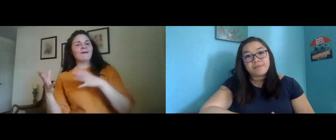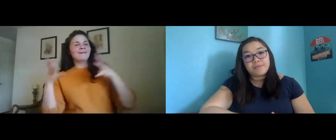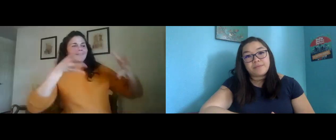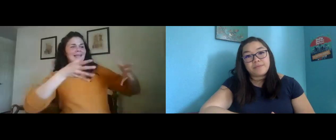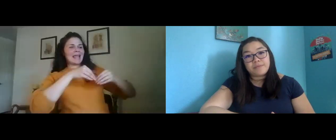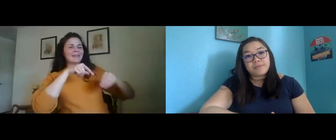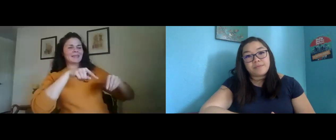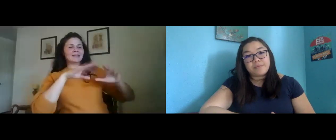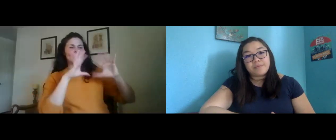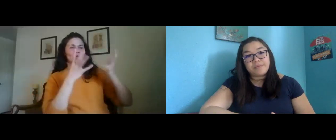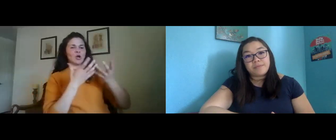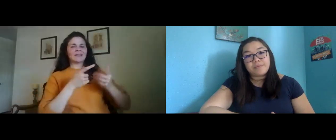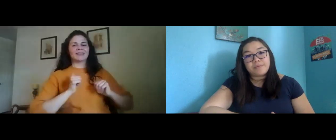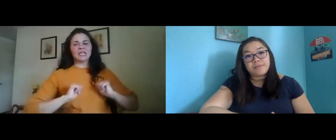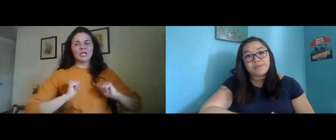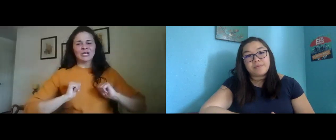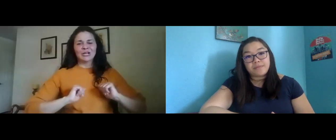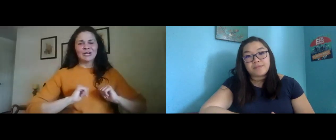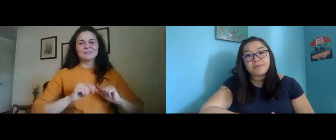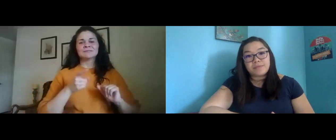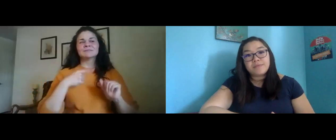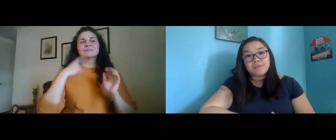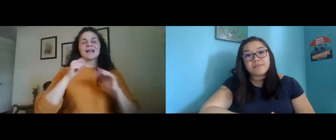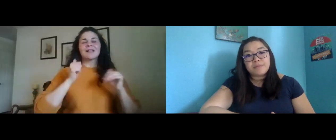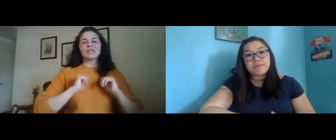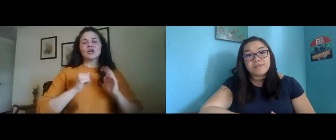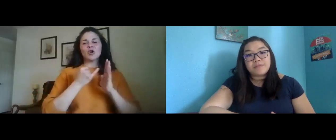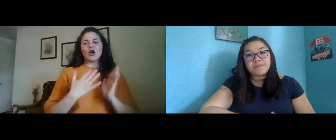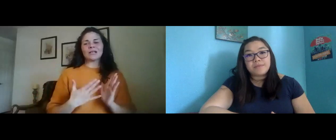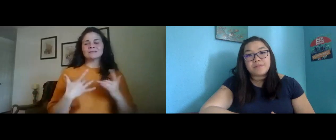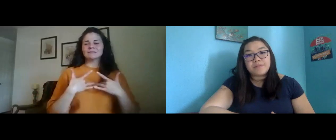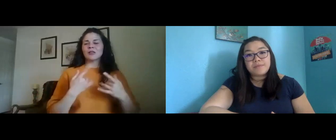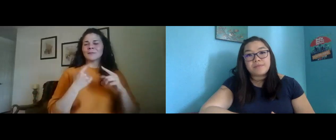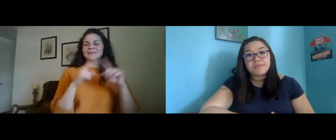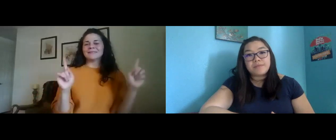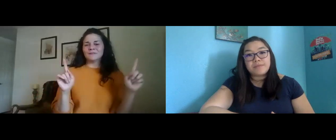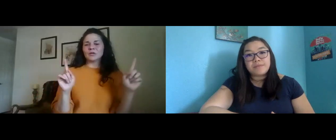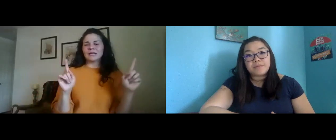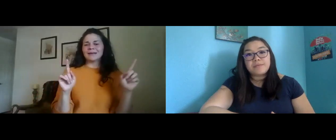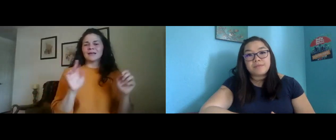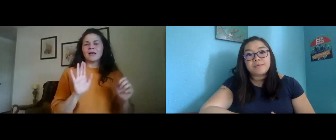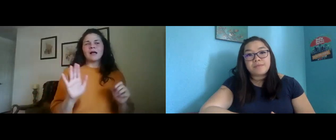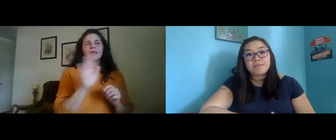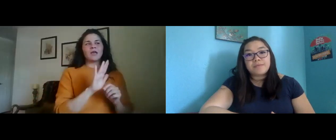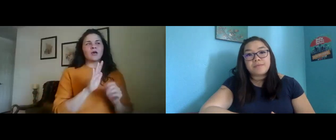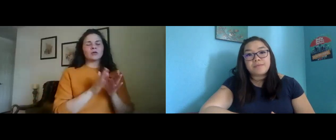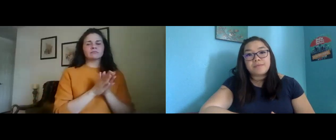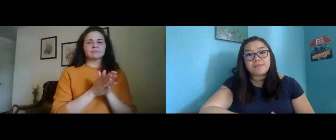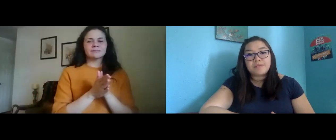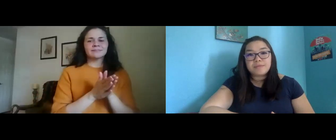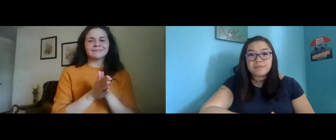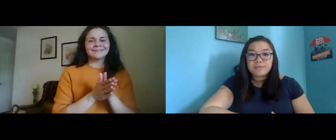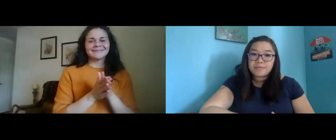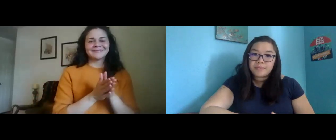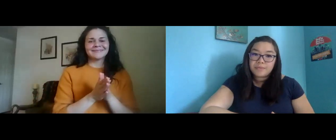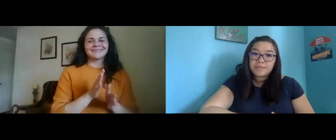On the other hand, in the theatre world--performing artists tend to be a bit different in terms of motivation.